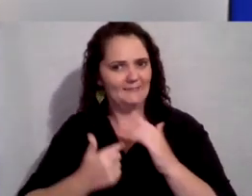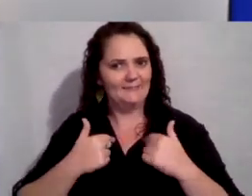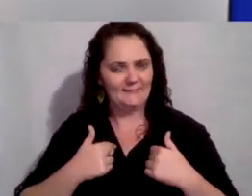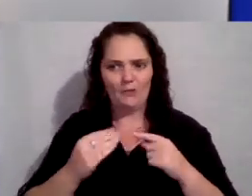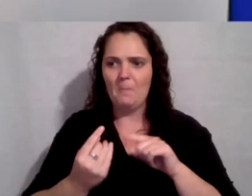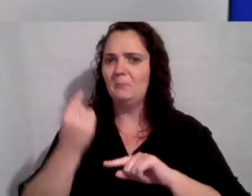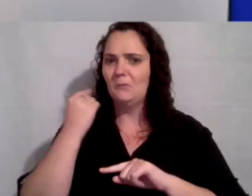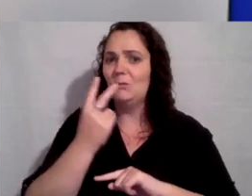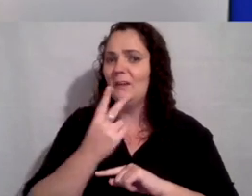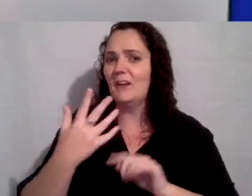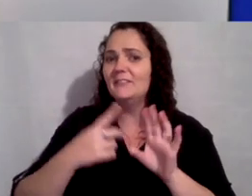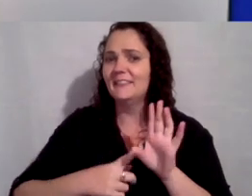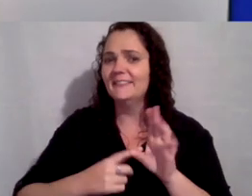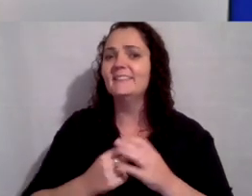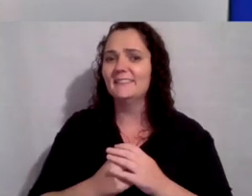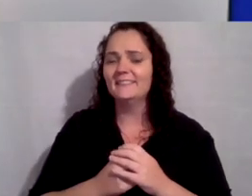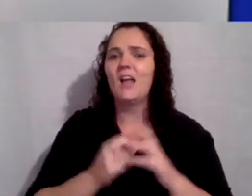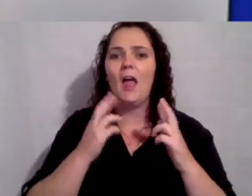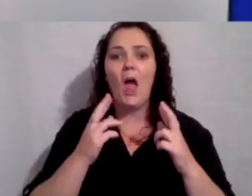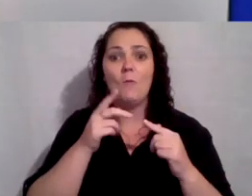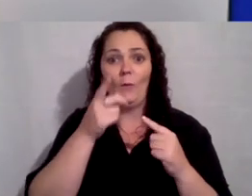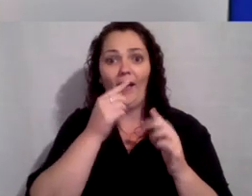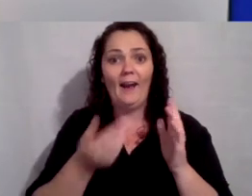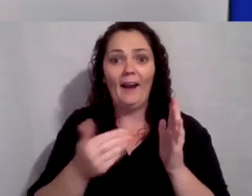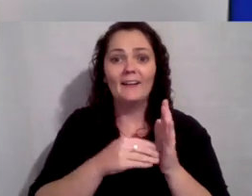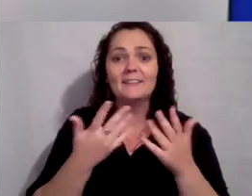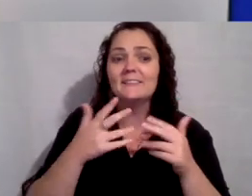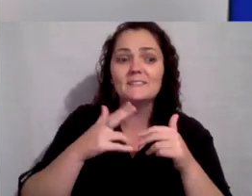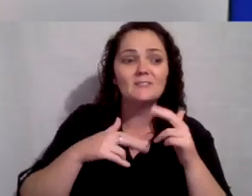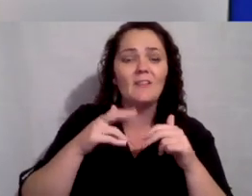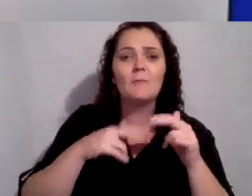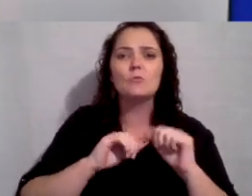and hopefully you'll be able to build on our experience here in the studio, in